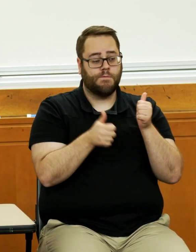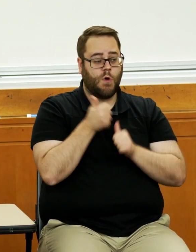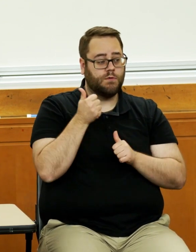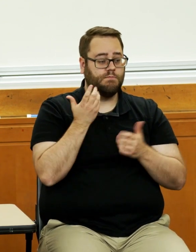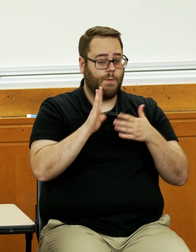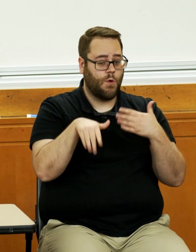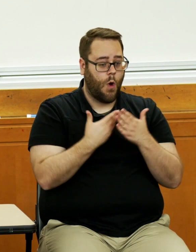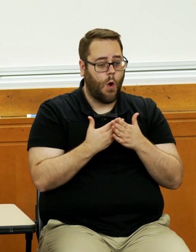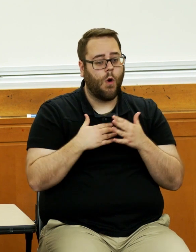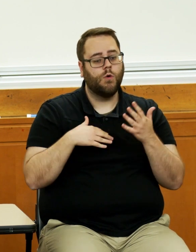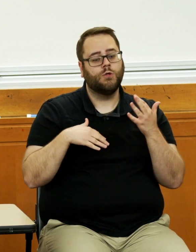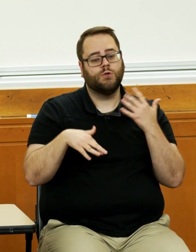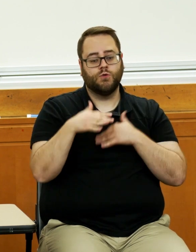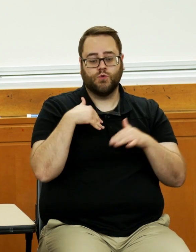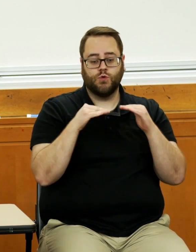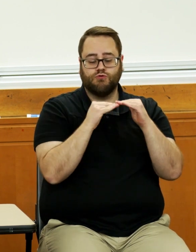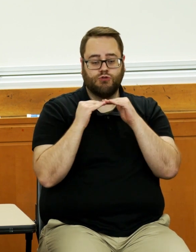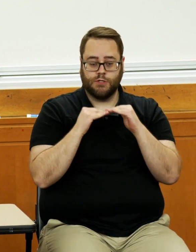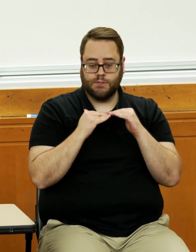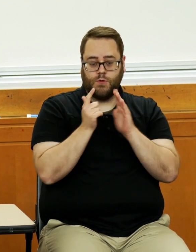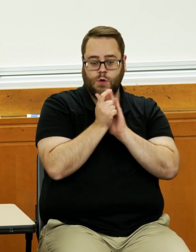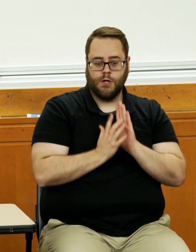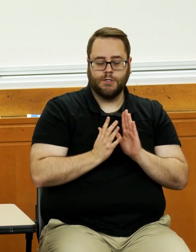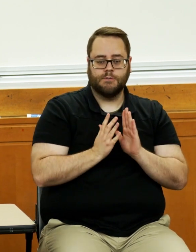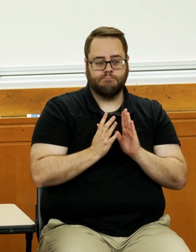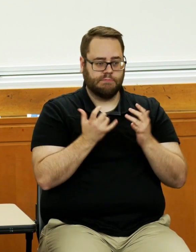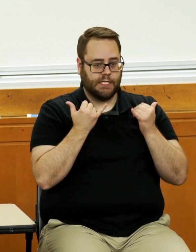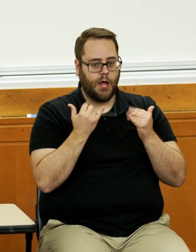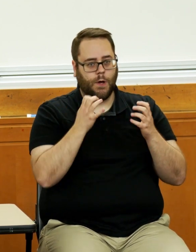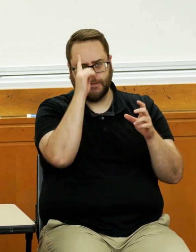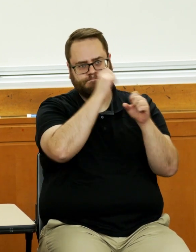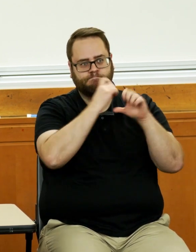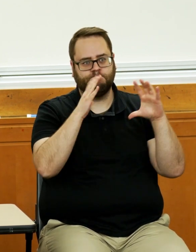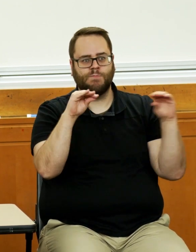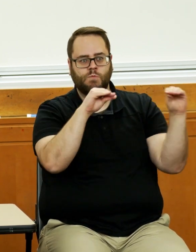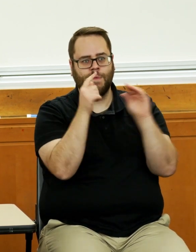especially today, want to think of themselves as so-called movement lawyers. They don't